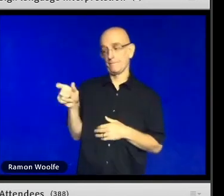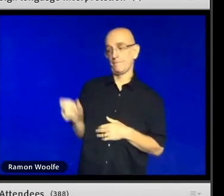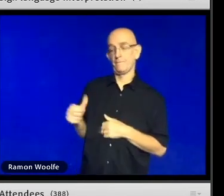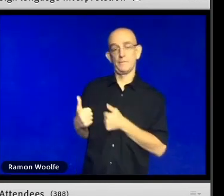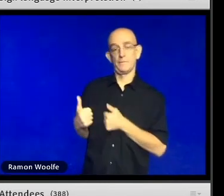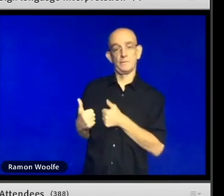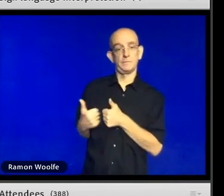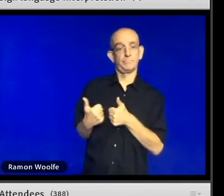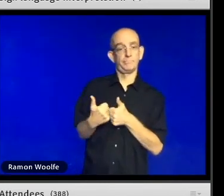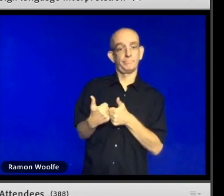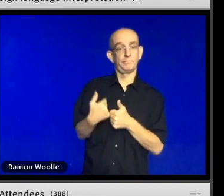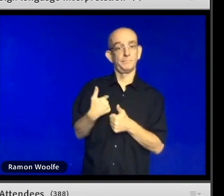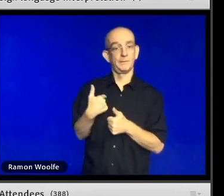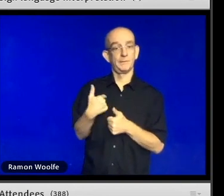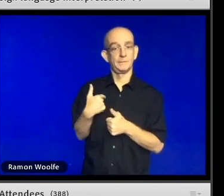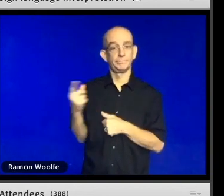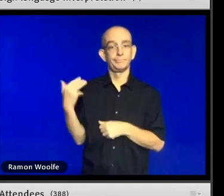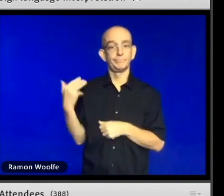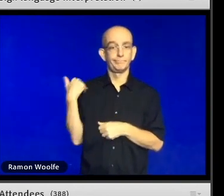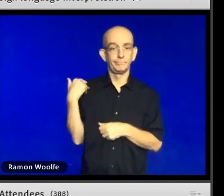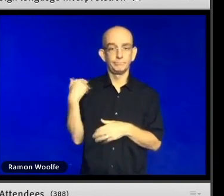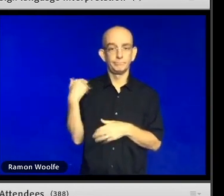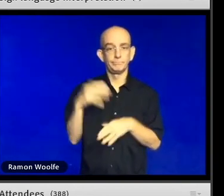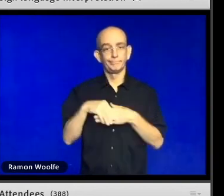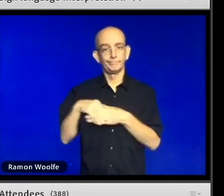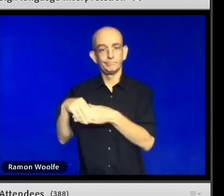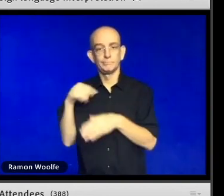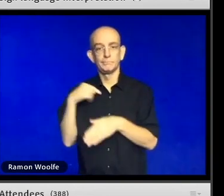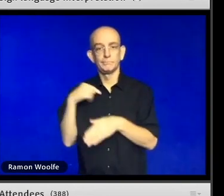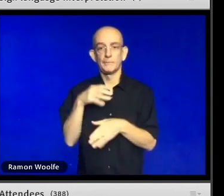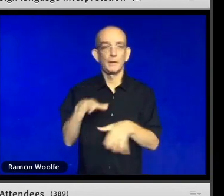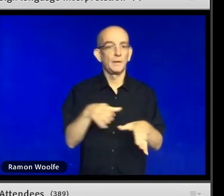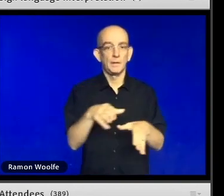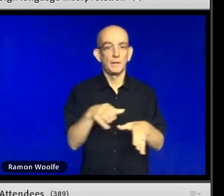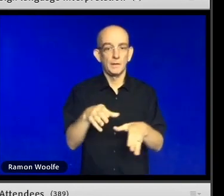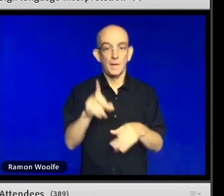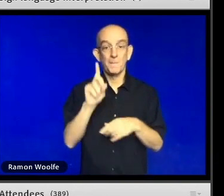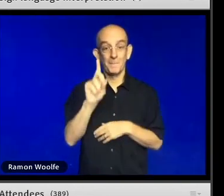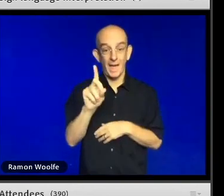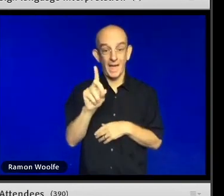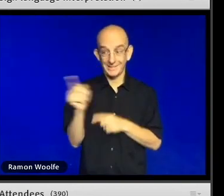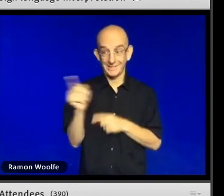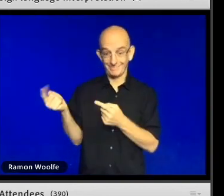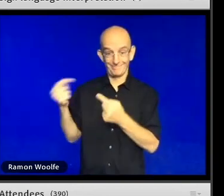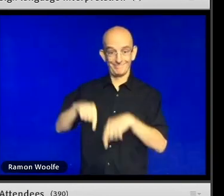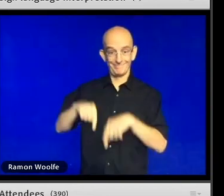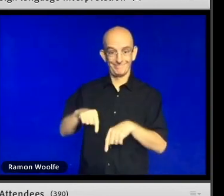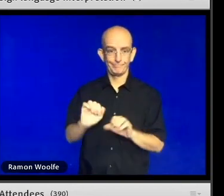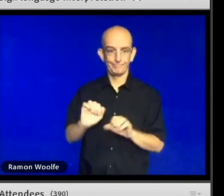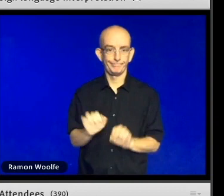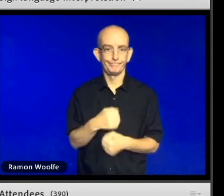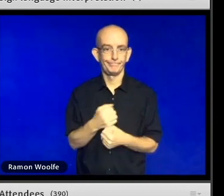is blocked due to the spread of the COVID at the moment. This is another challenge.